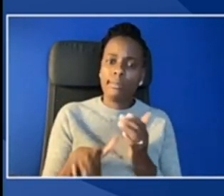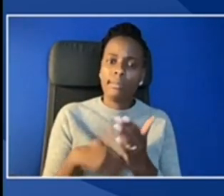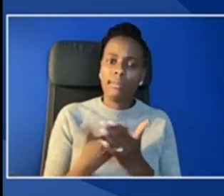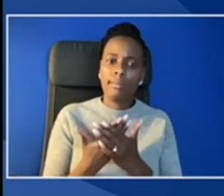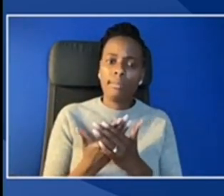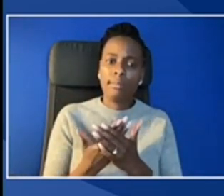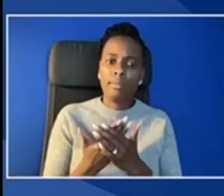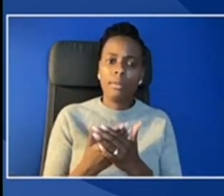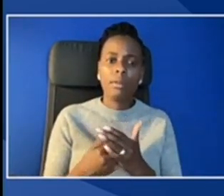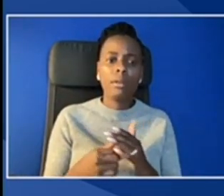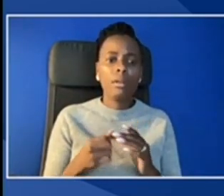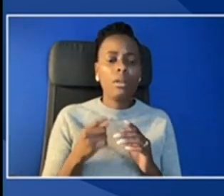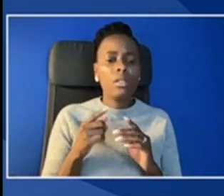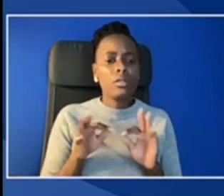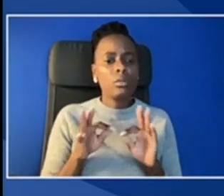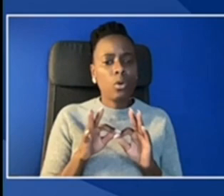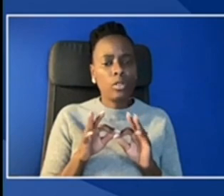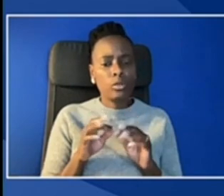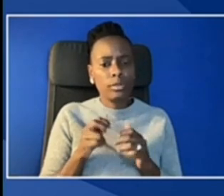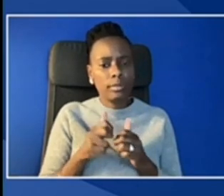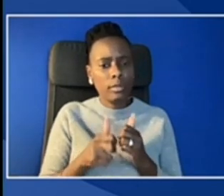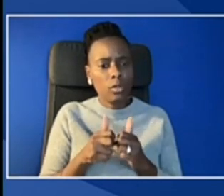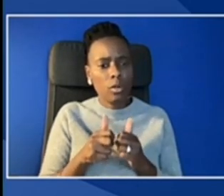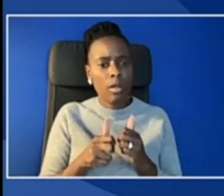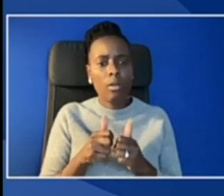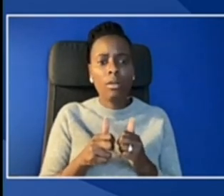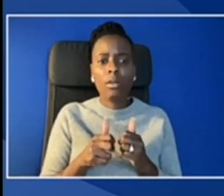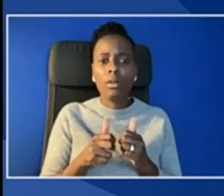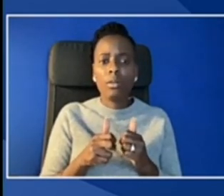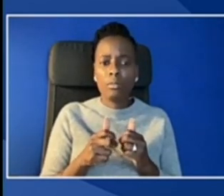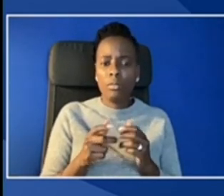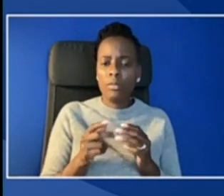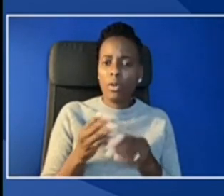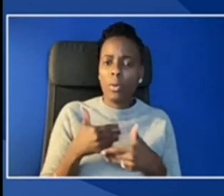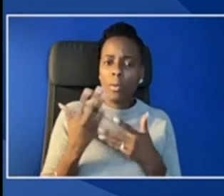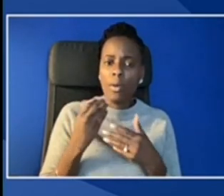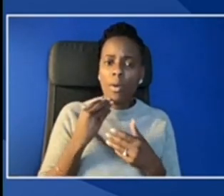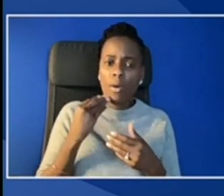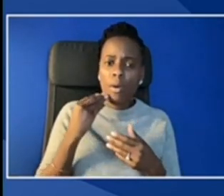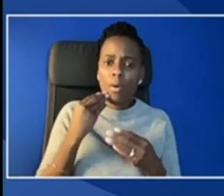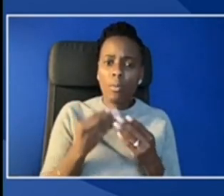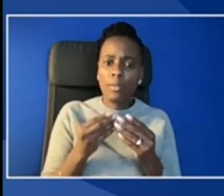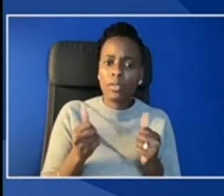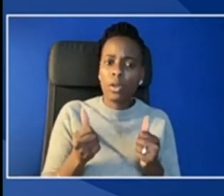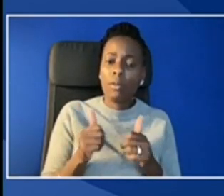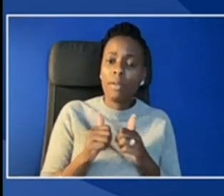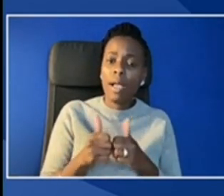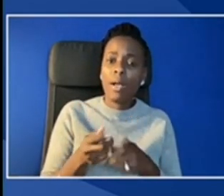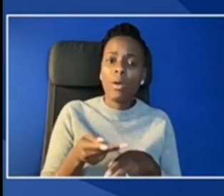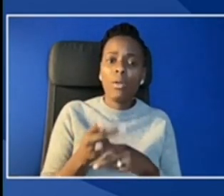By providing relief, we can rebuild credit scores, remove barriers to housing and empower individuals to regain stability